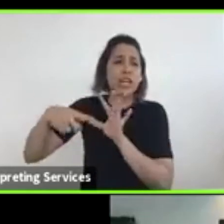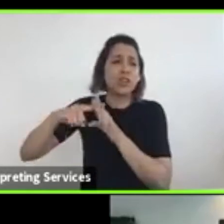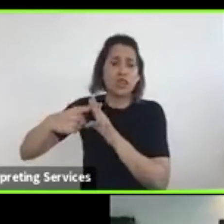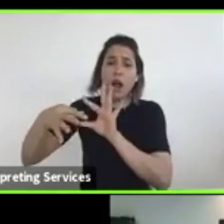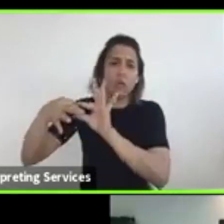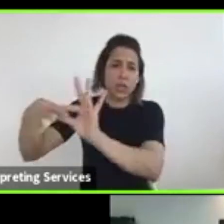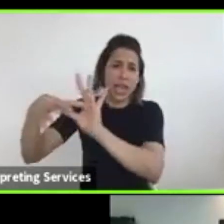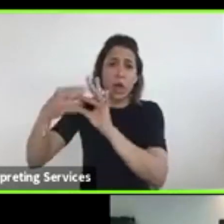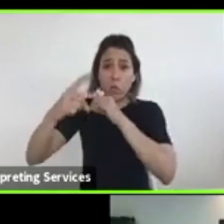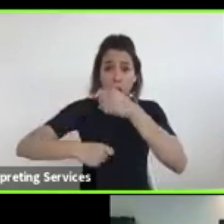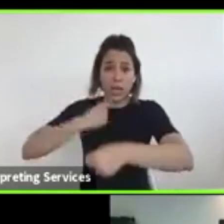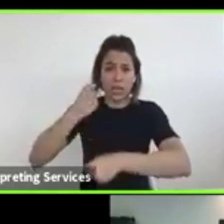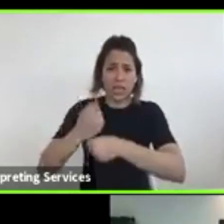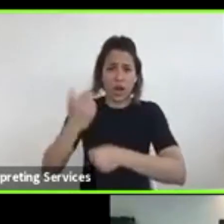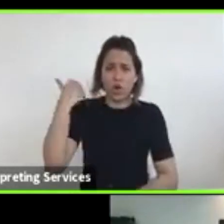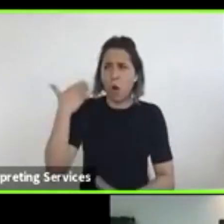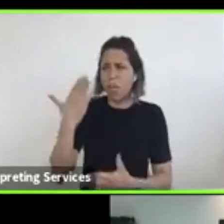A YEAR AGO, OR MAYBE A LITTLE OVER A YEAR AGO,